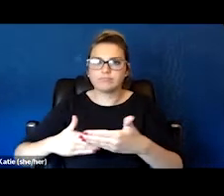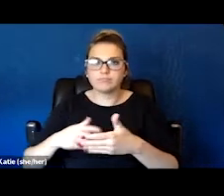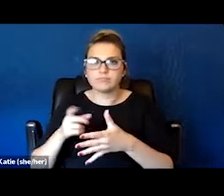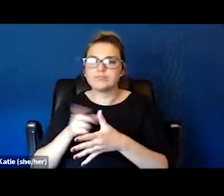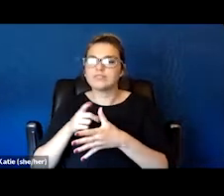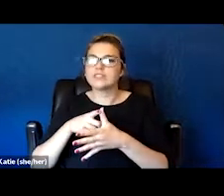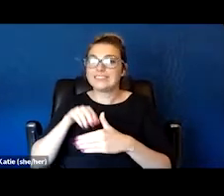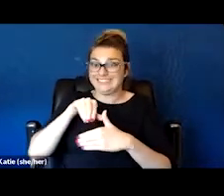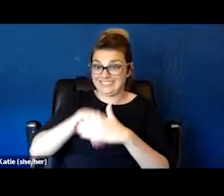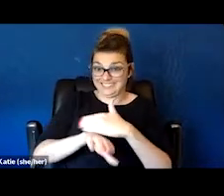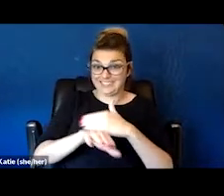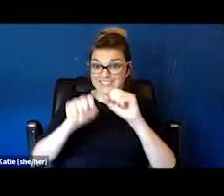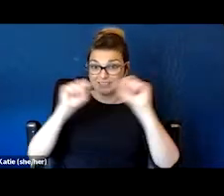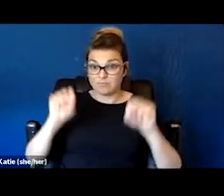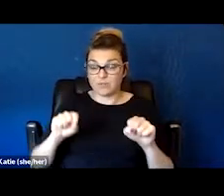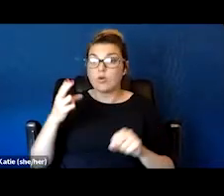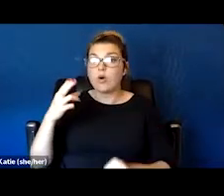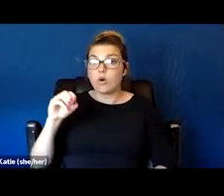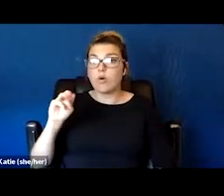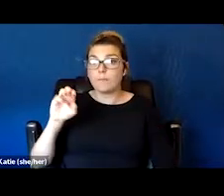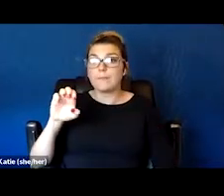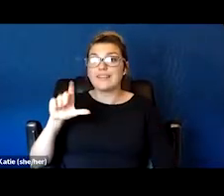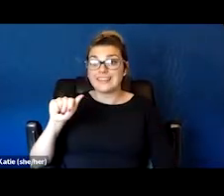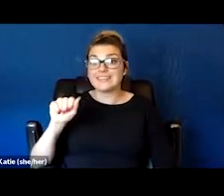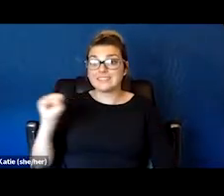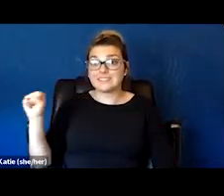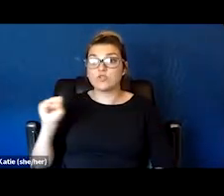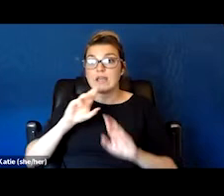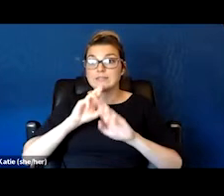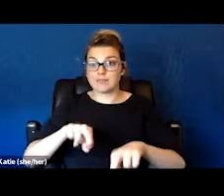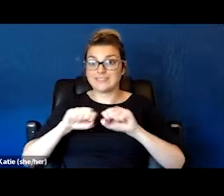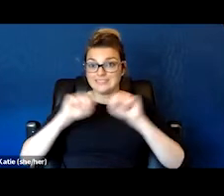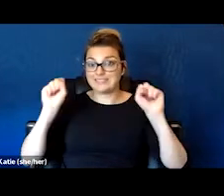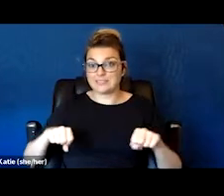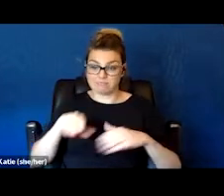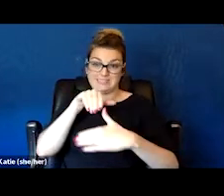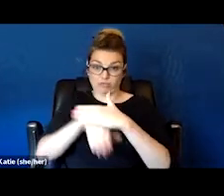or the homeless response system, being assessed. So for people to be assessed for their needs